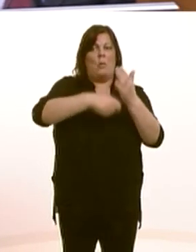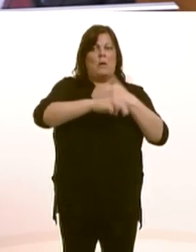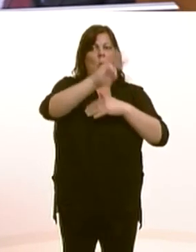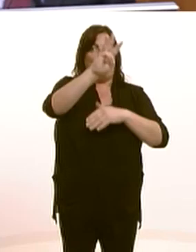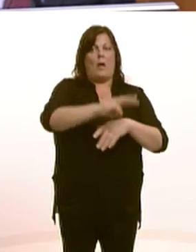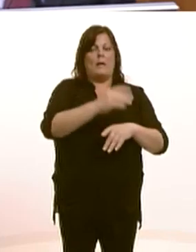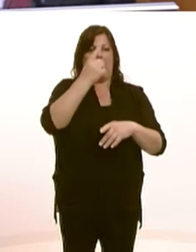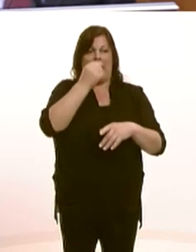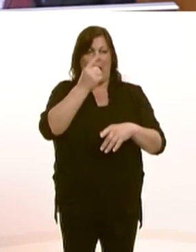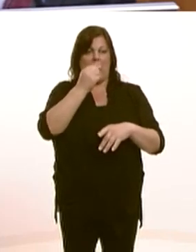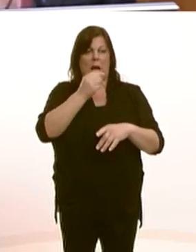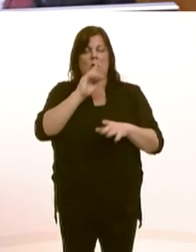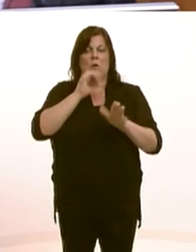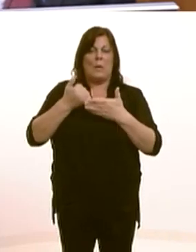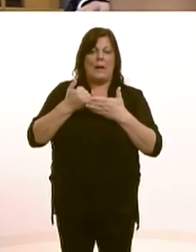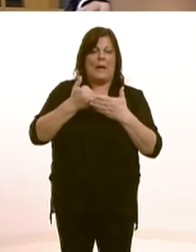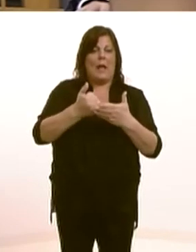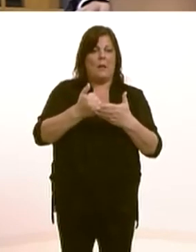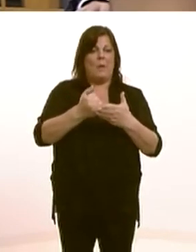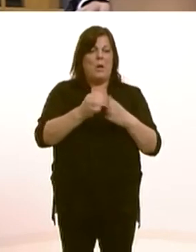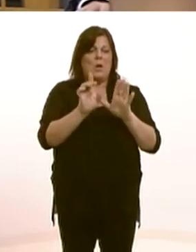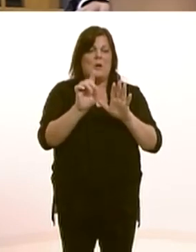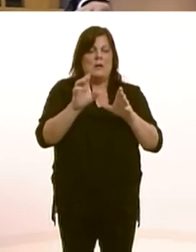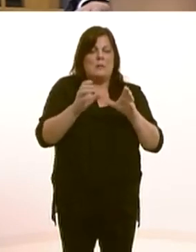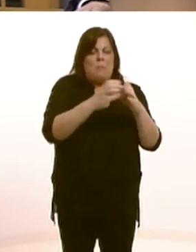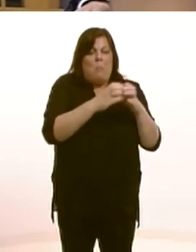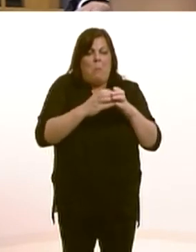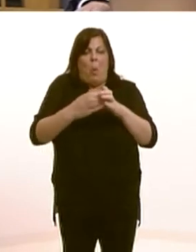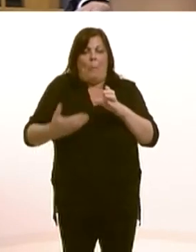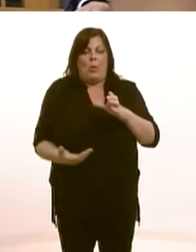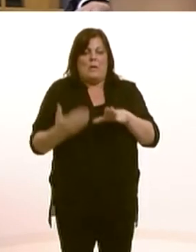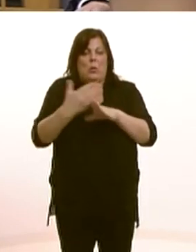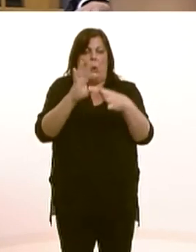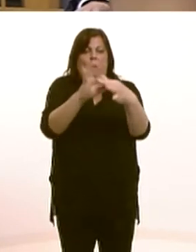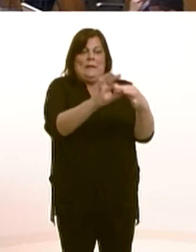micro businesses to form consortia to help to bid for those contracts where otherwise